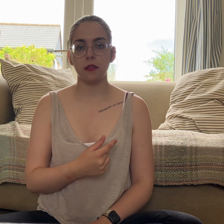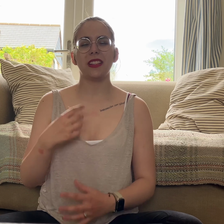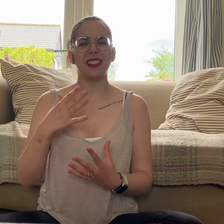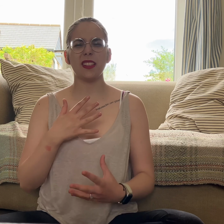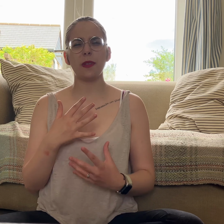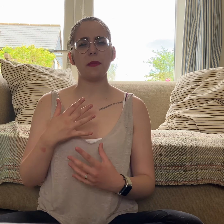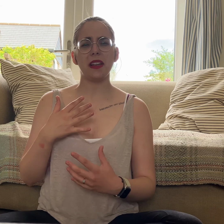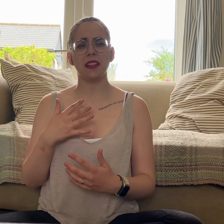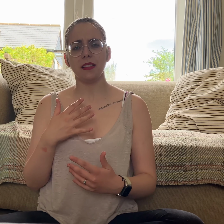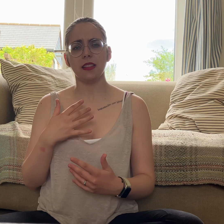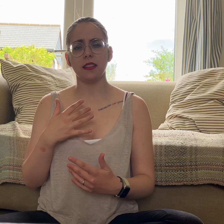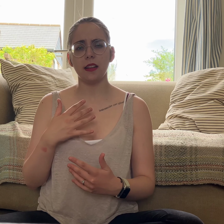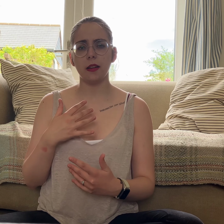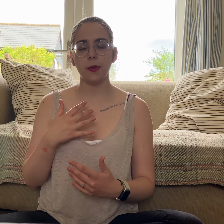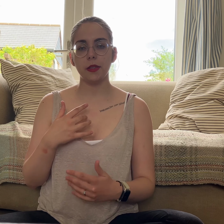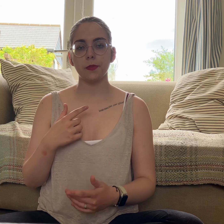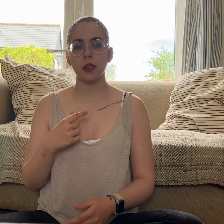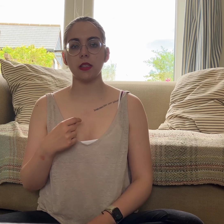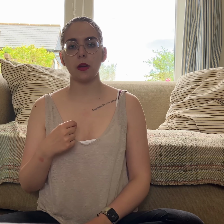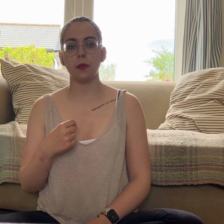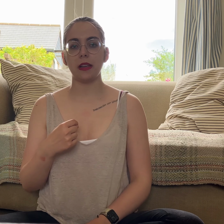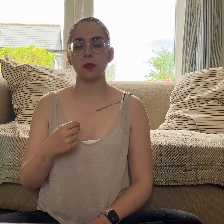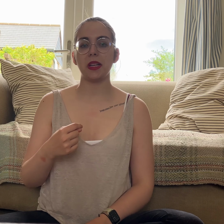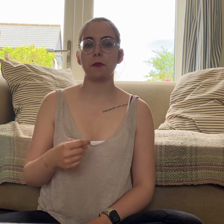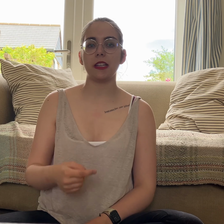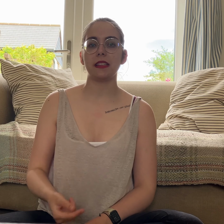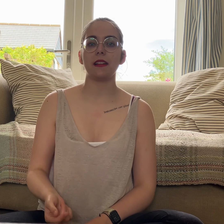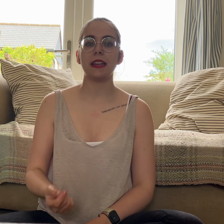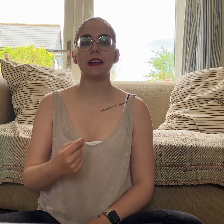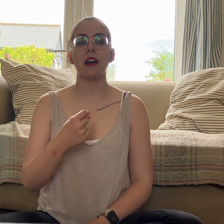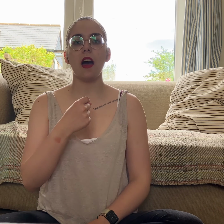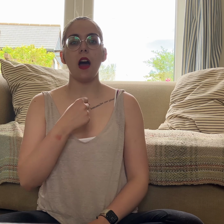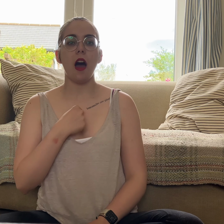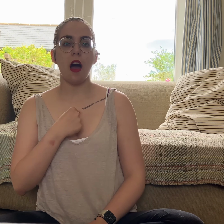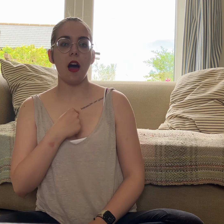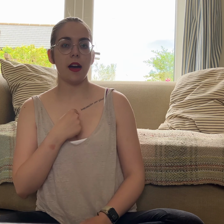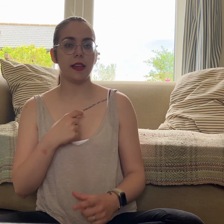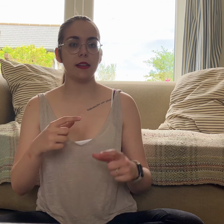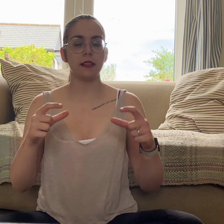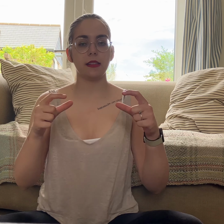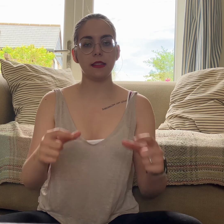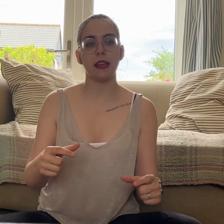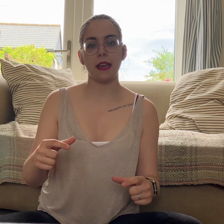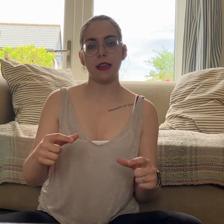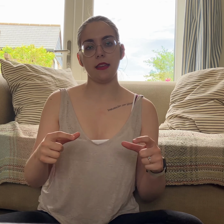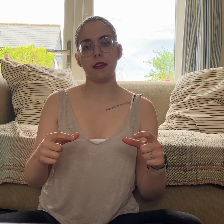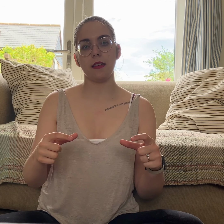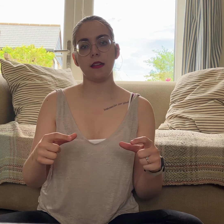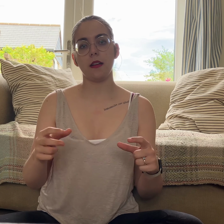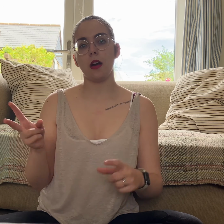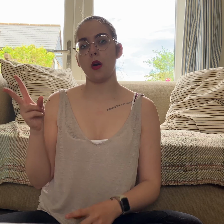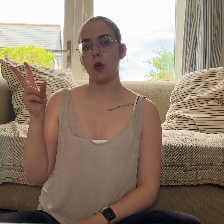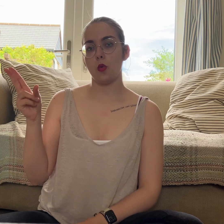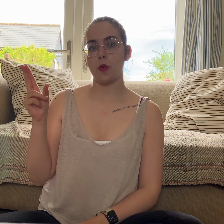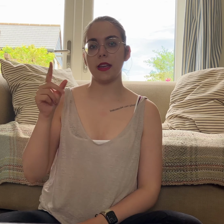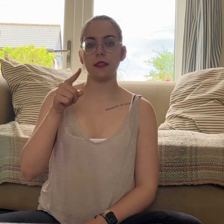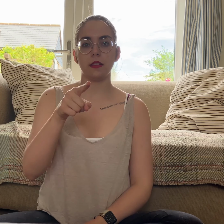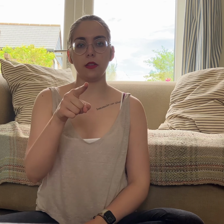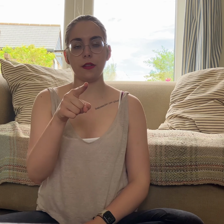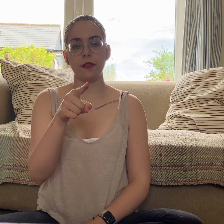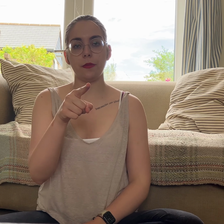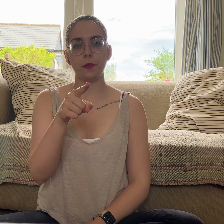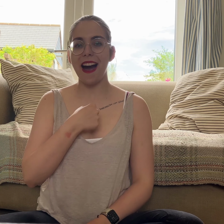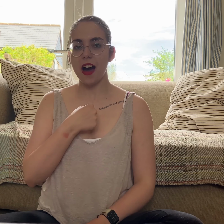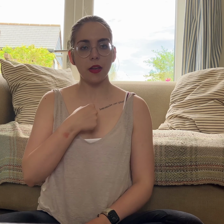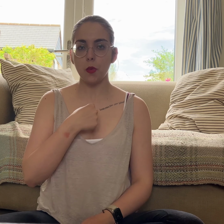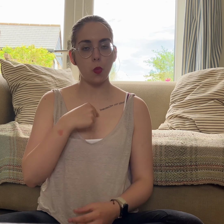that doesn't really make sense in sign language. So that's why we're signing "I stay with you. I